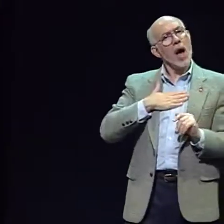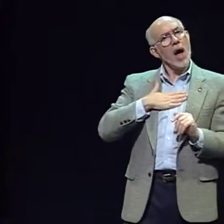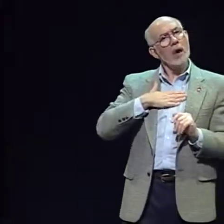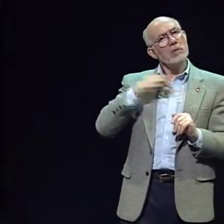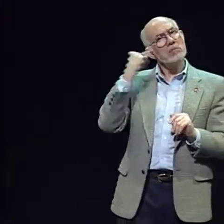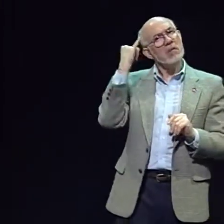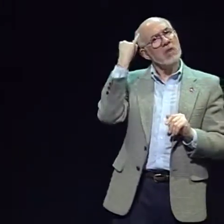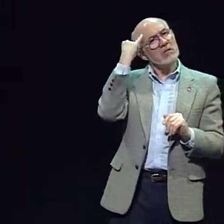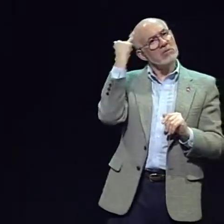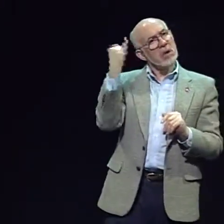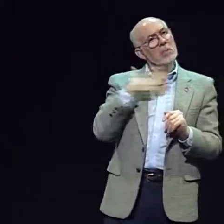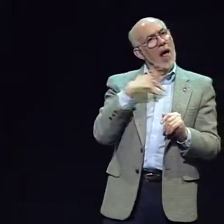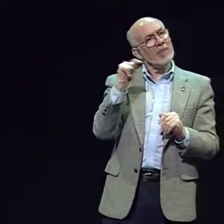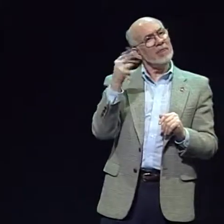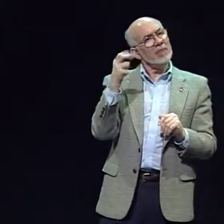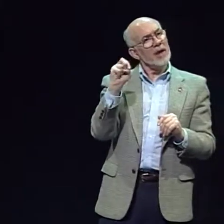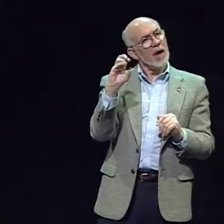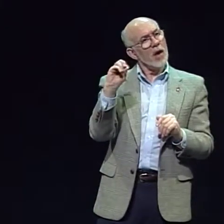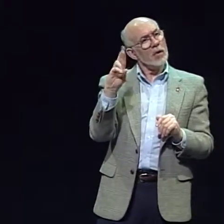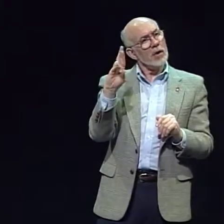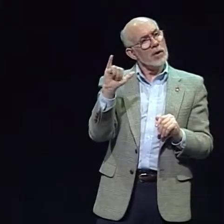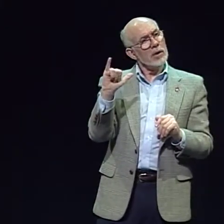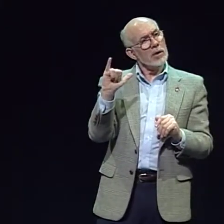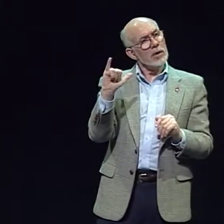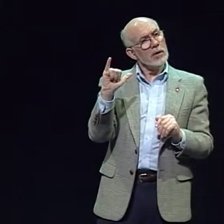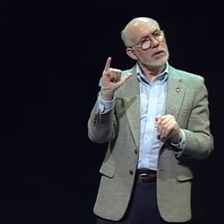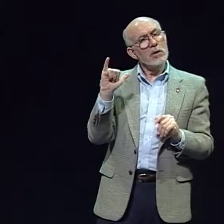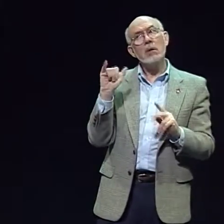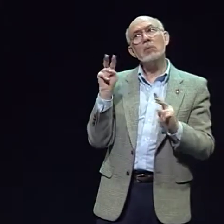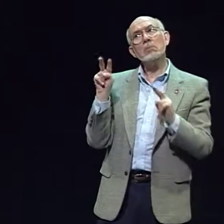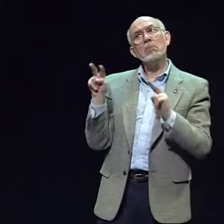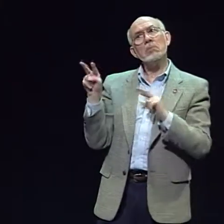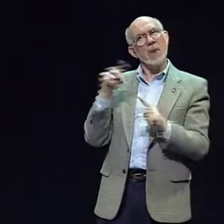THESE ARE NOT MY RULES, BUT THESE ARE JUST SOME IDEAS,